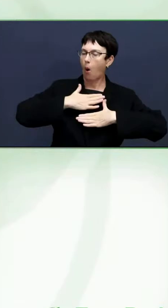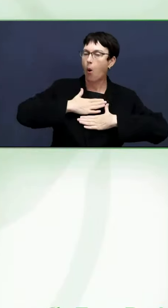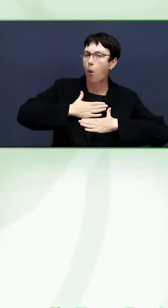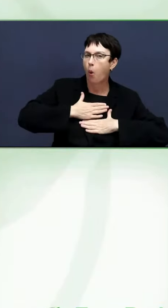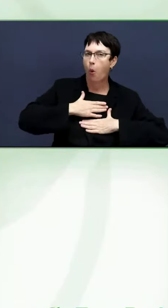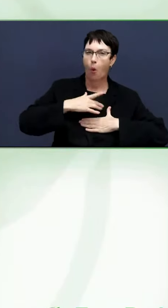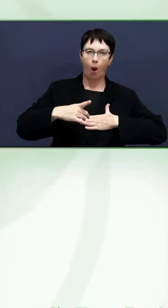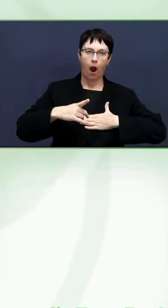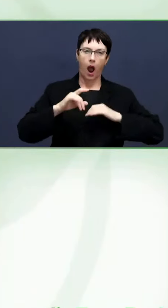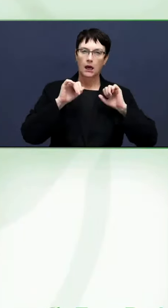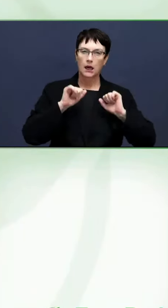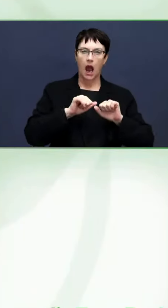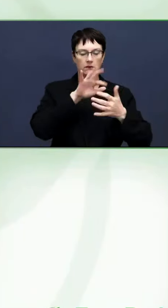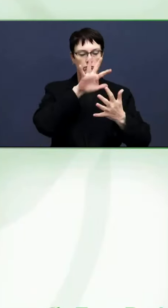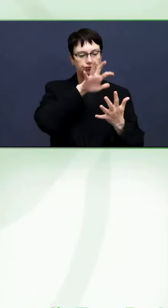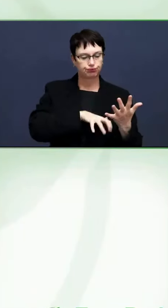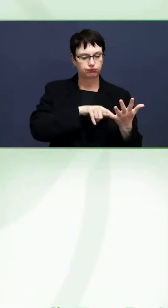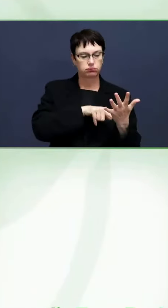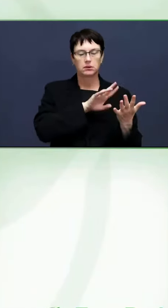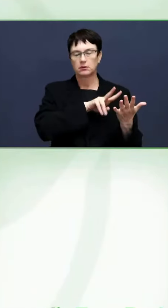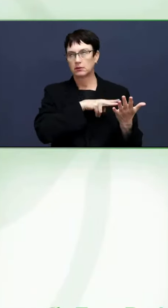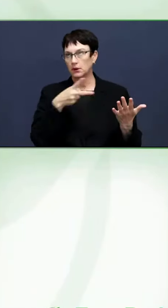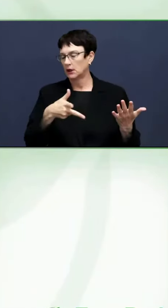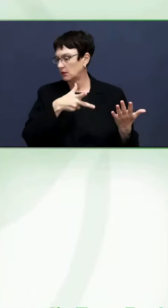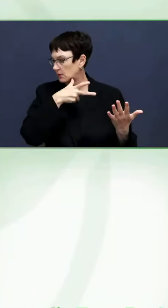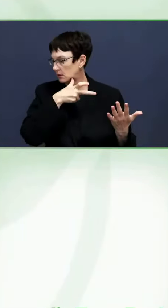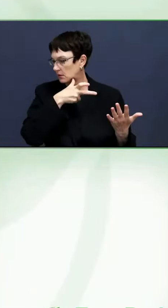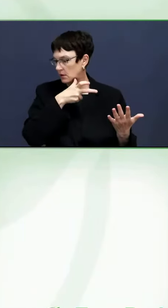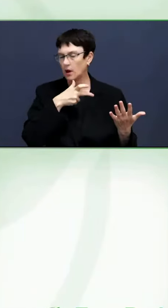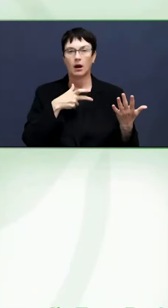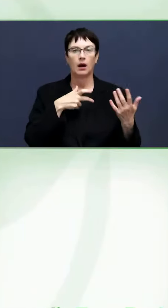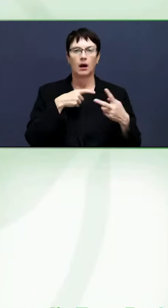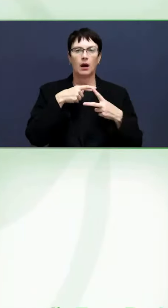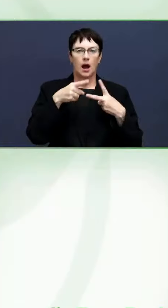now the visually impaired can listen to the world. They can listen to books.